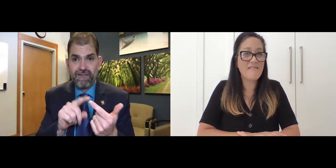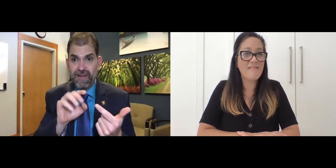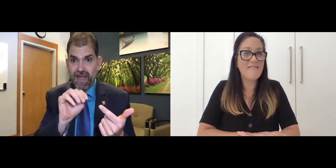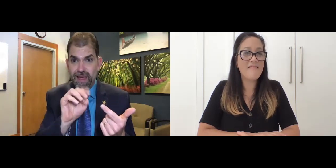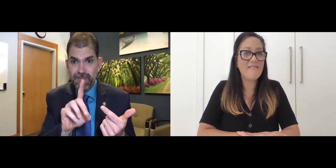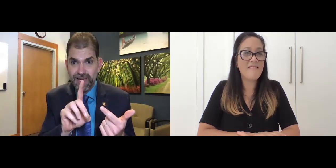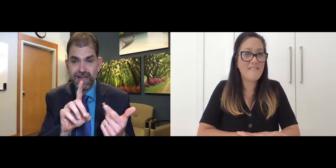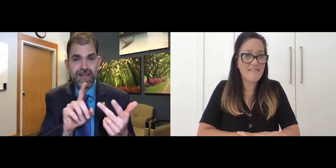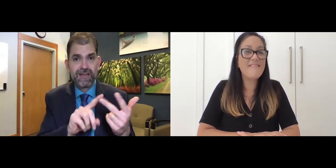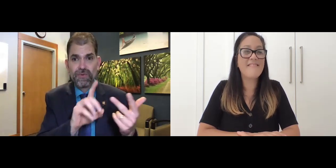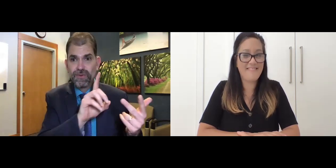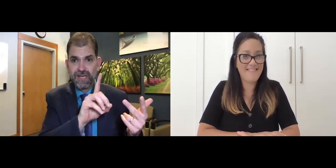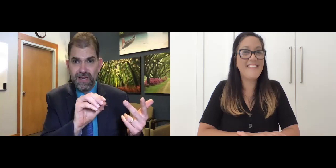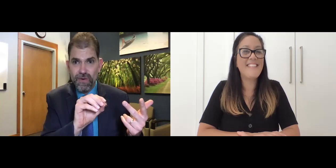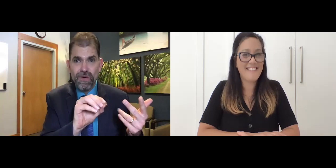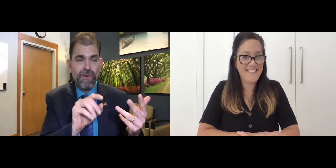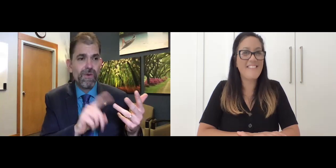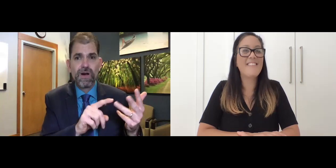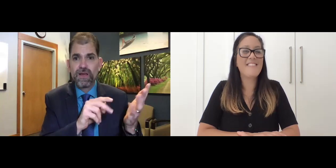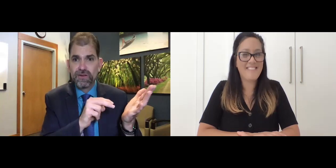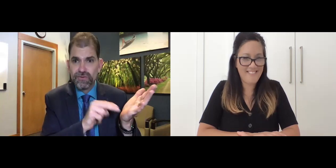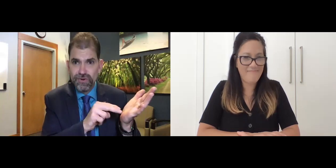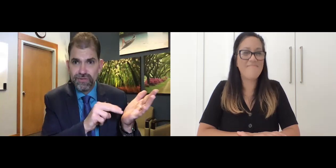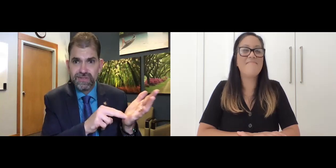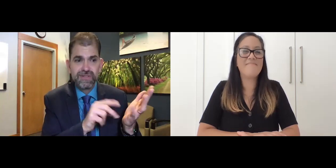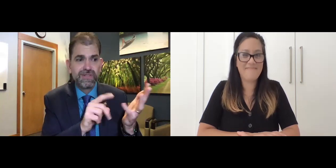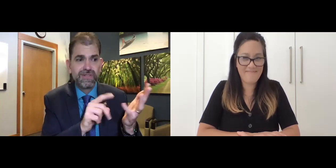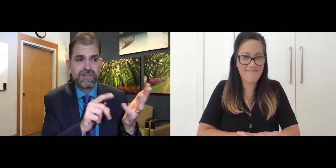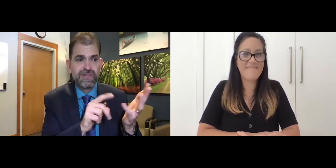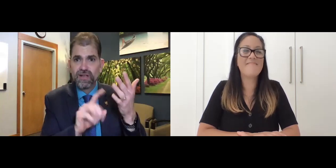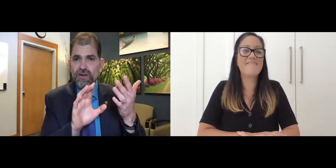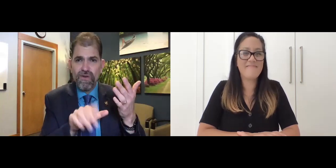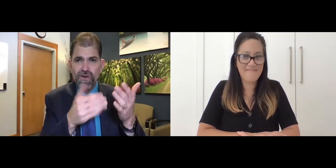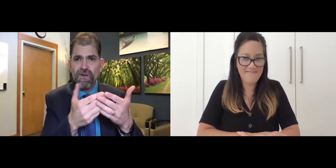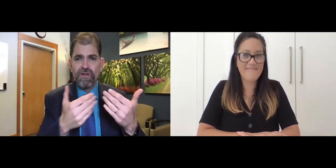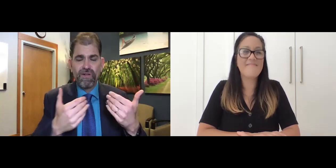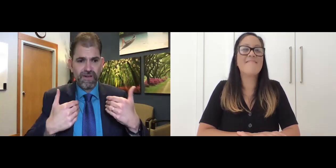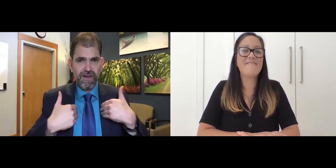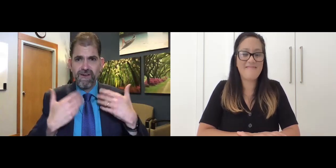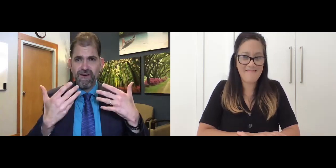neuropsychologist. You might need an MD. You might need a nurse